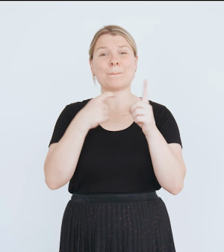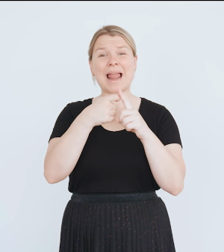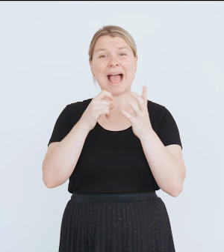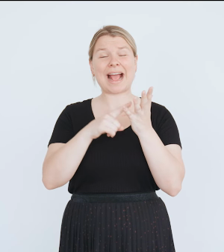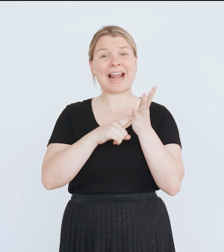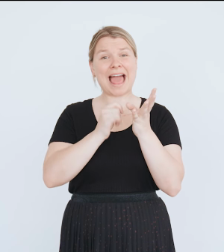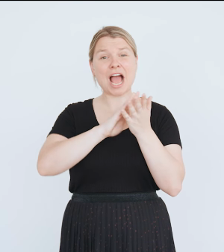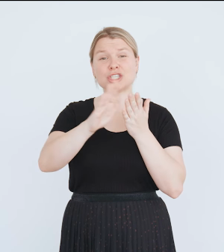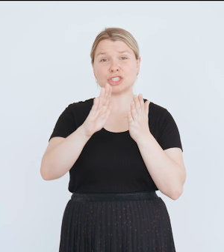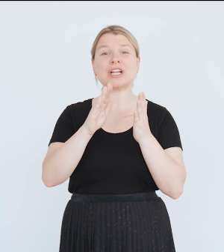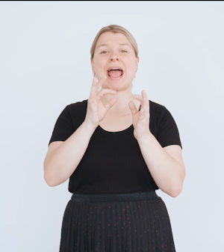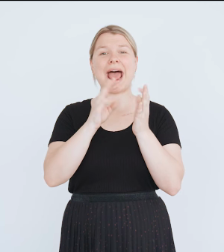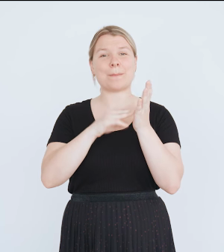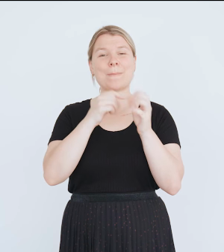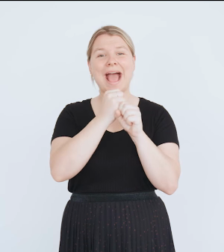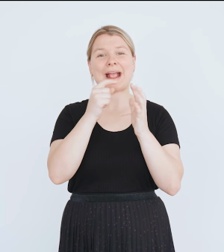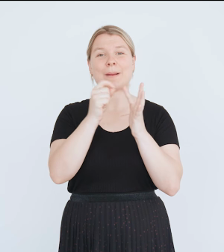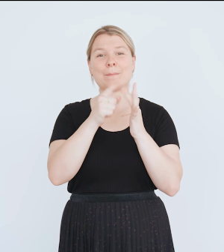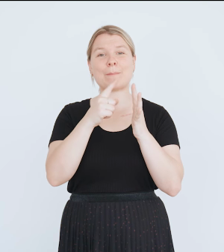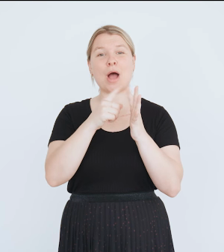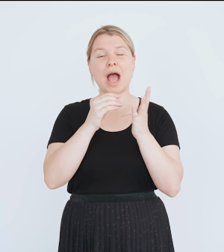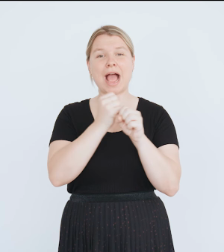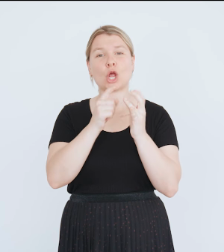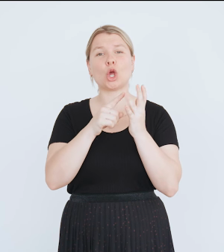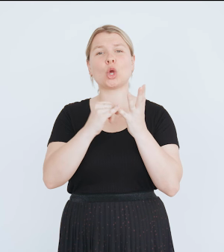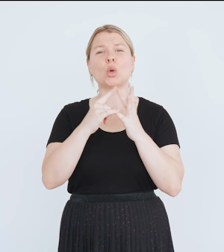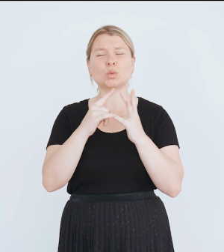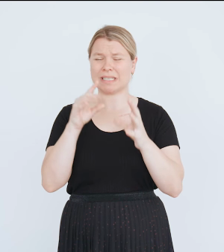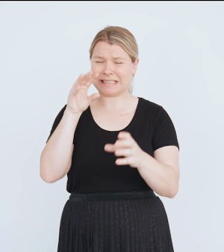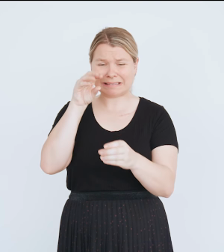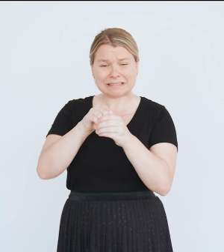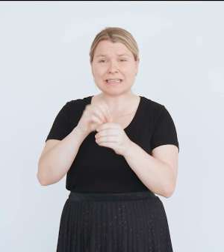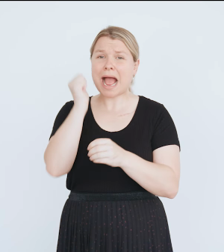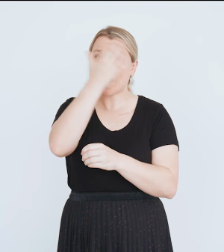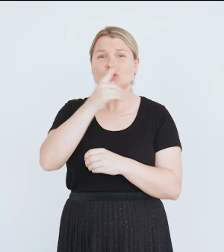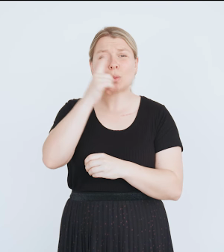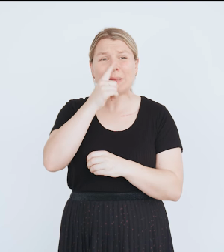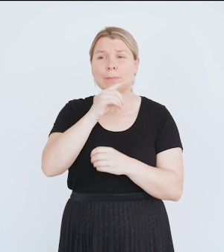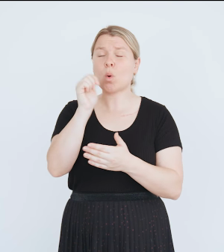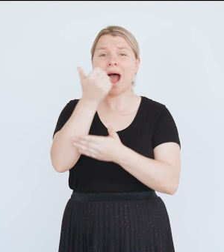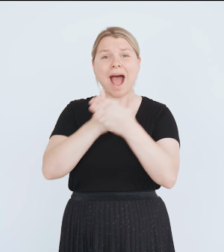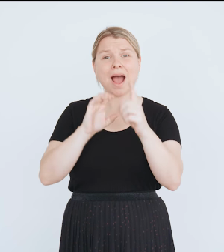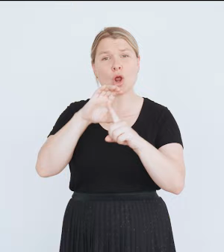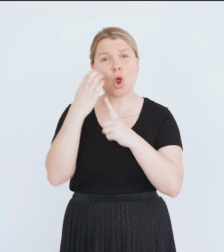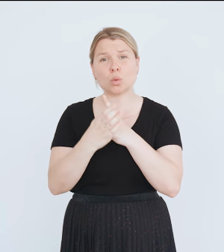represent the best in engaging with Aboriginal enterprise. Aboriginal people and Aboriginal art and culture.